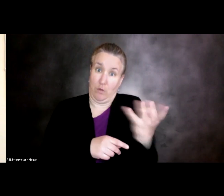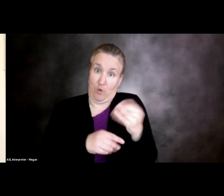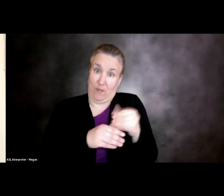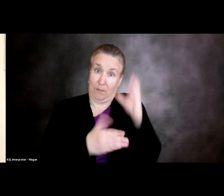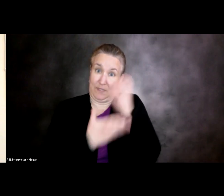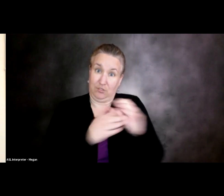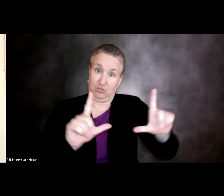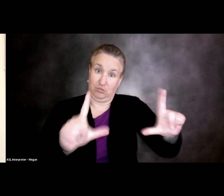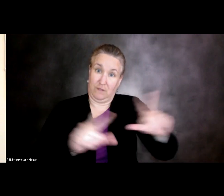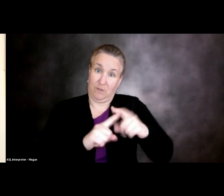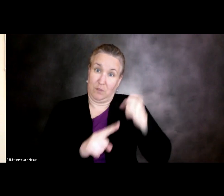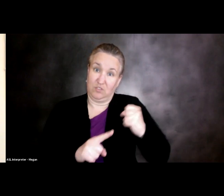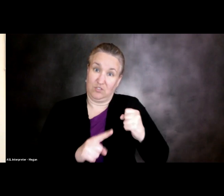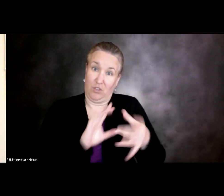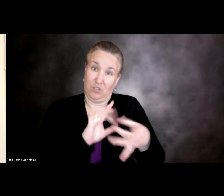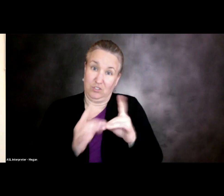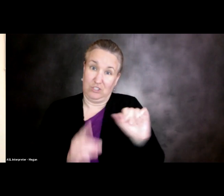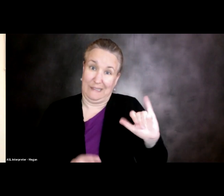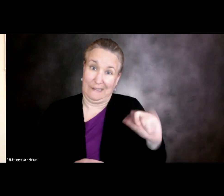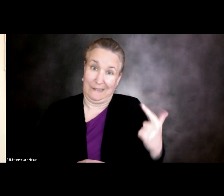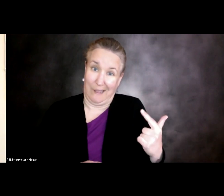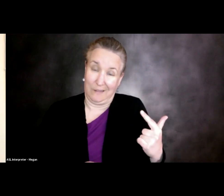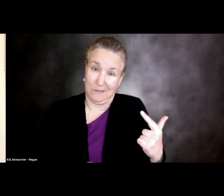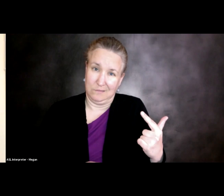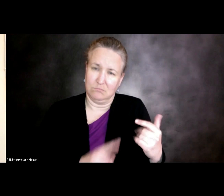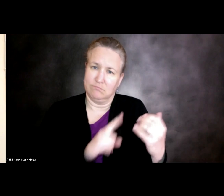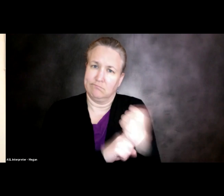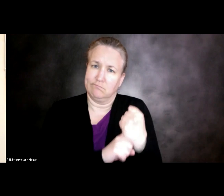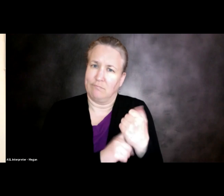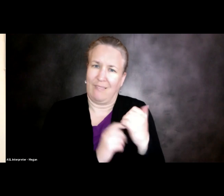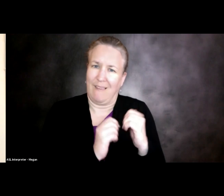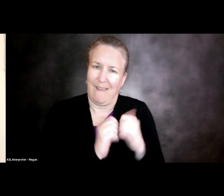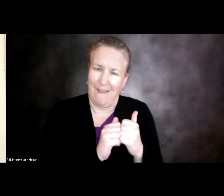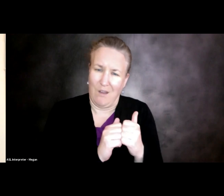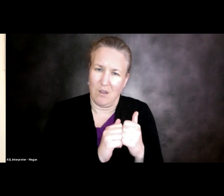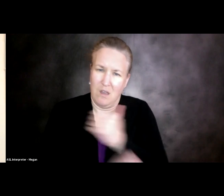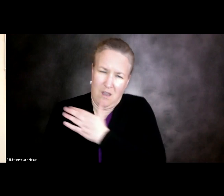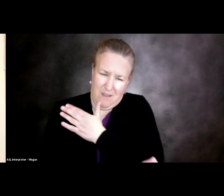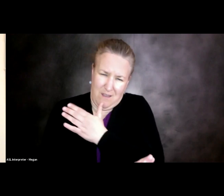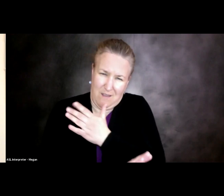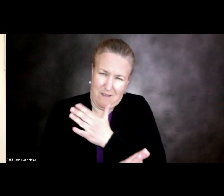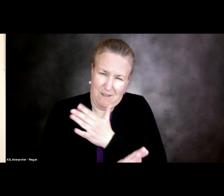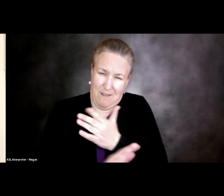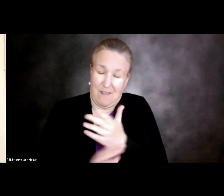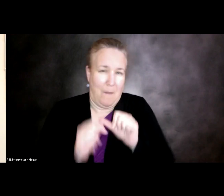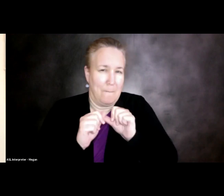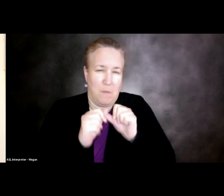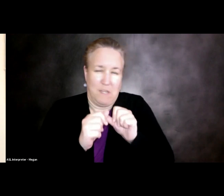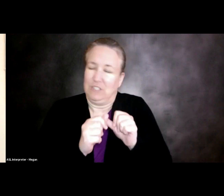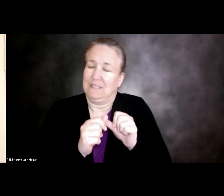gang, were ensnared by means of 1,000 pretenses into perpetuating the slave labor routines